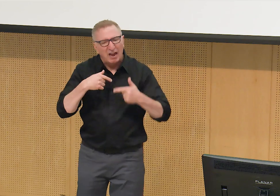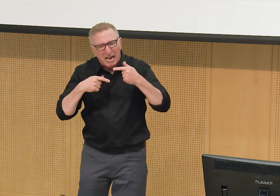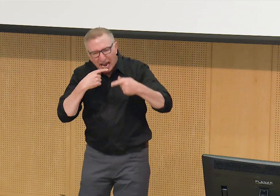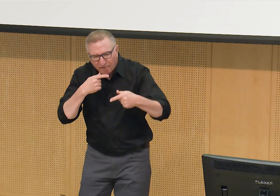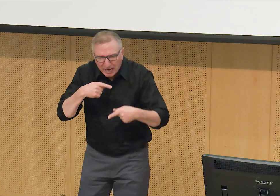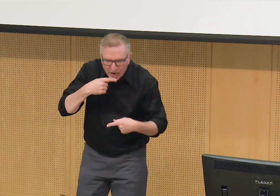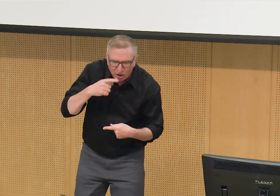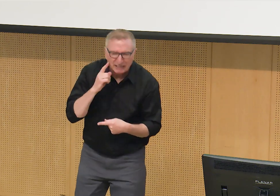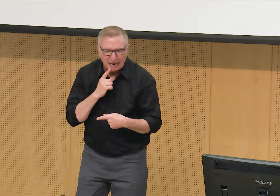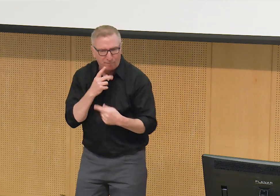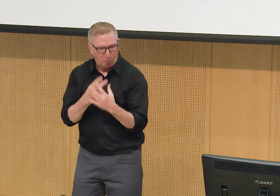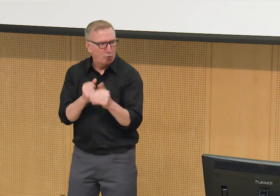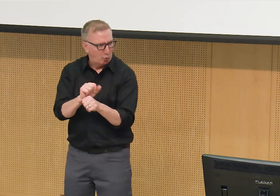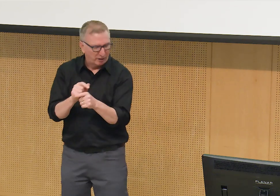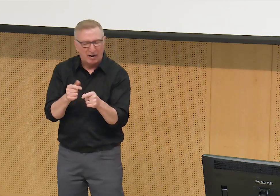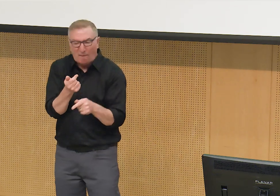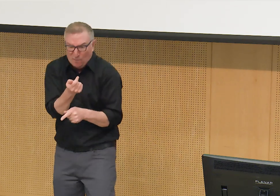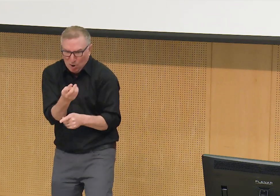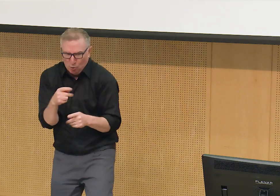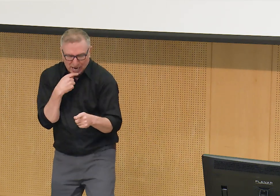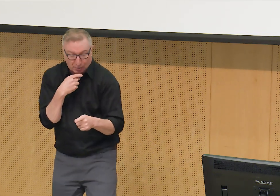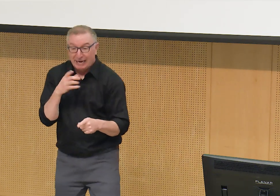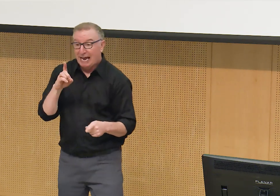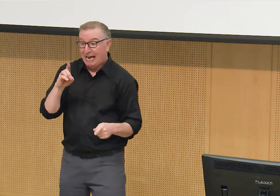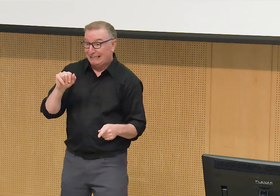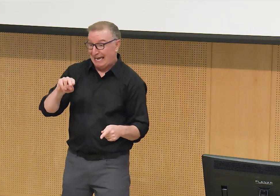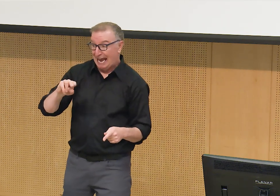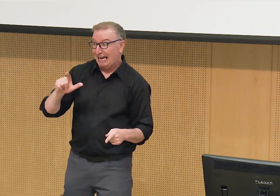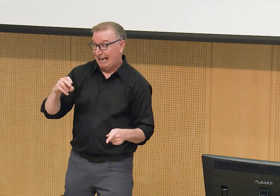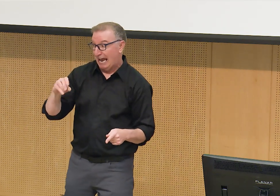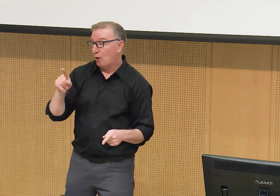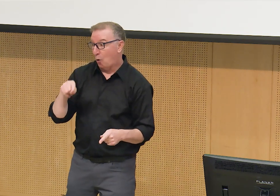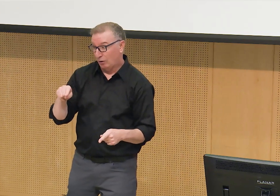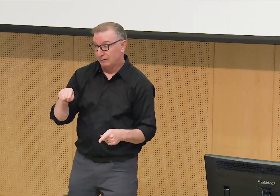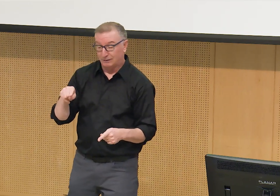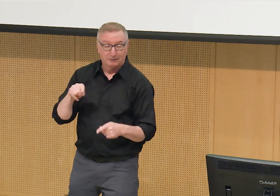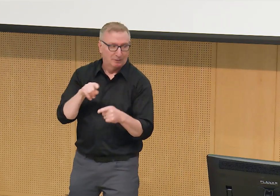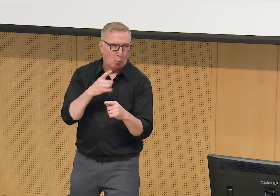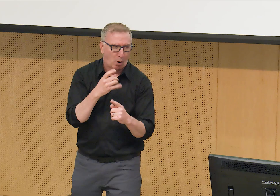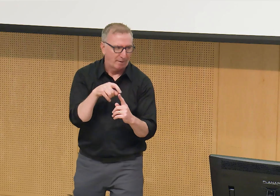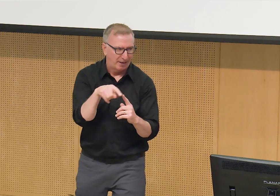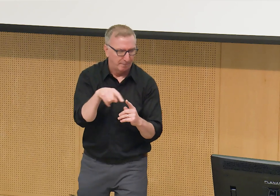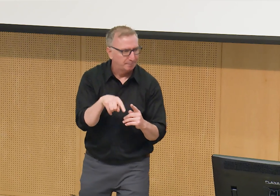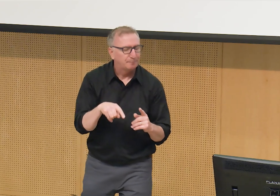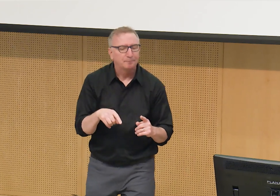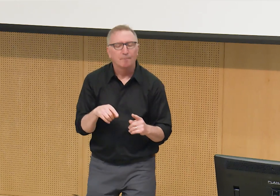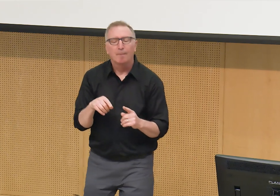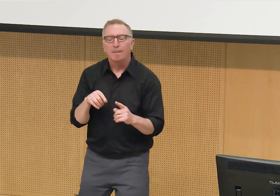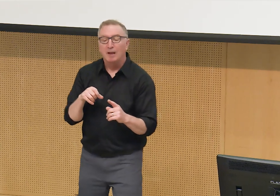They had services for the Deaf community as well as there were Deaf and hearing folks who worked there.